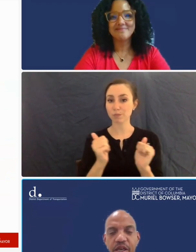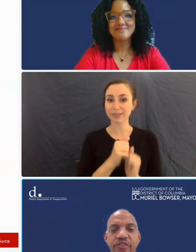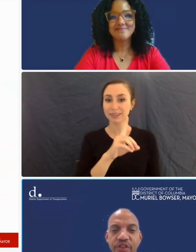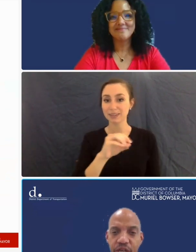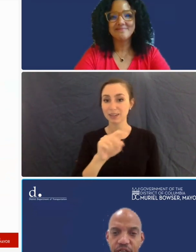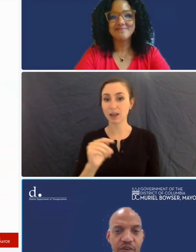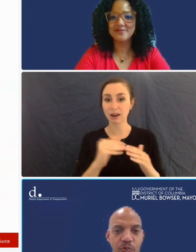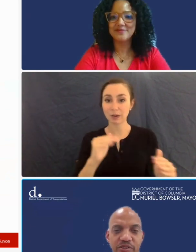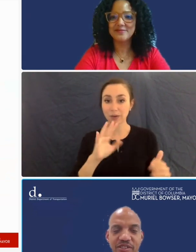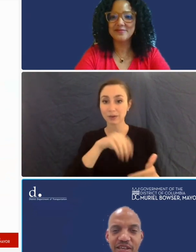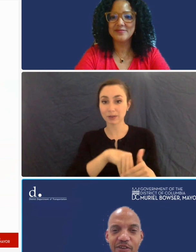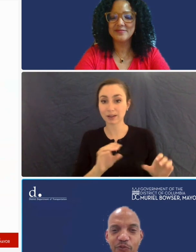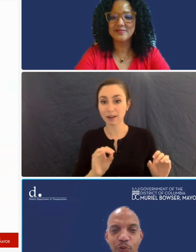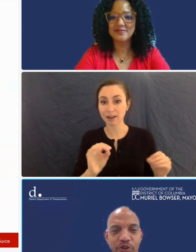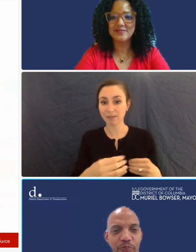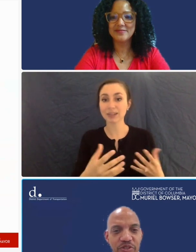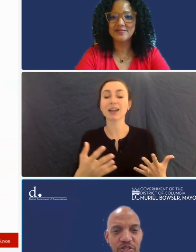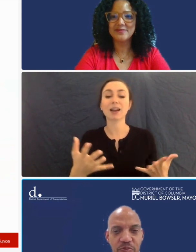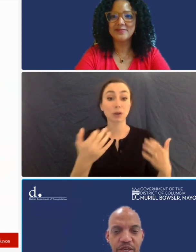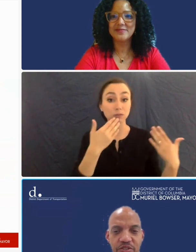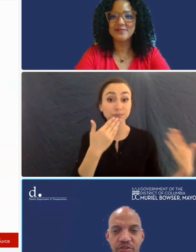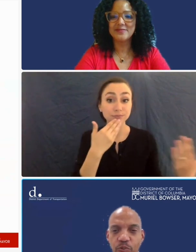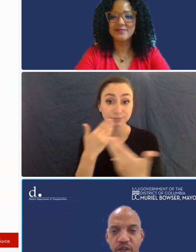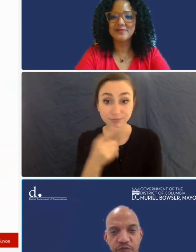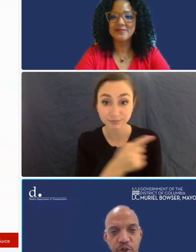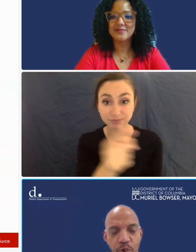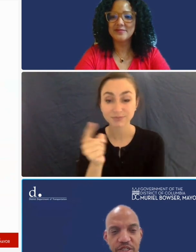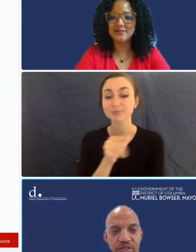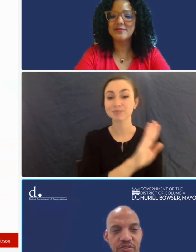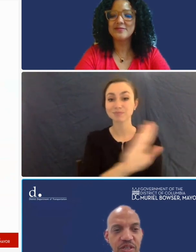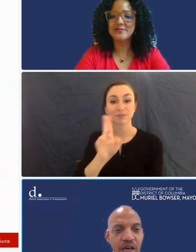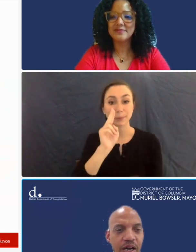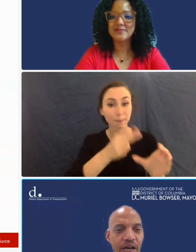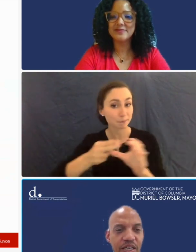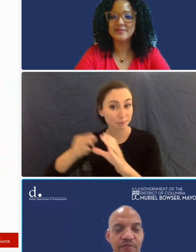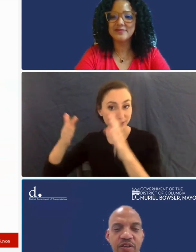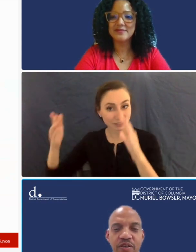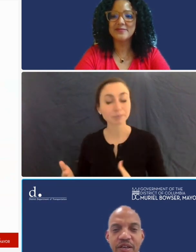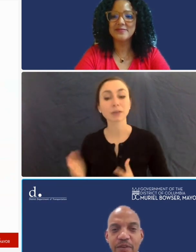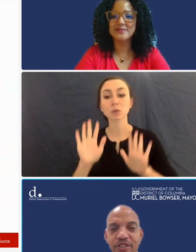thank everyone today for your participation the wonderful questions uh even keeping us